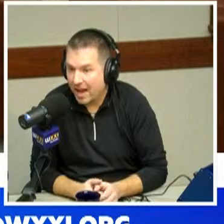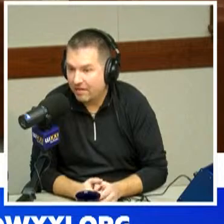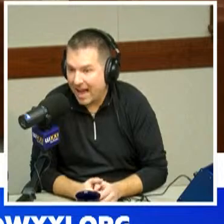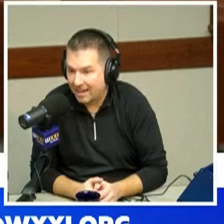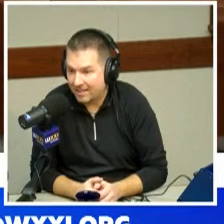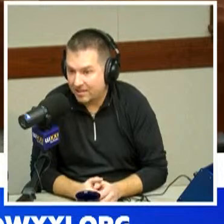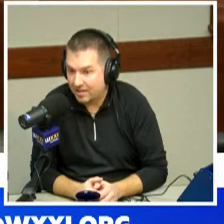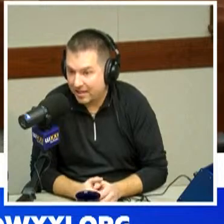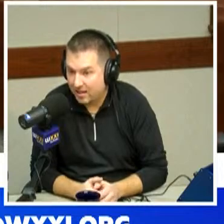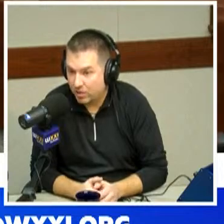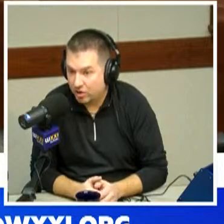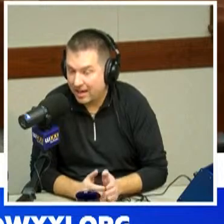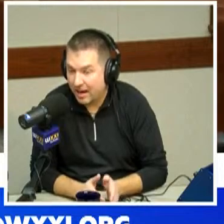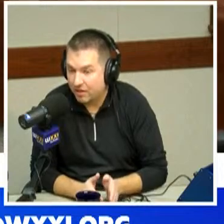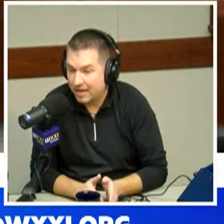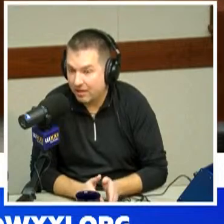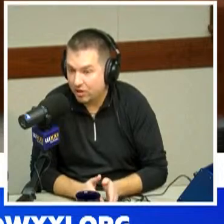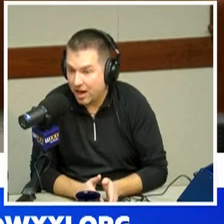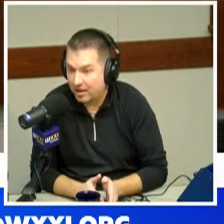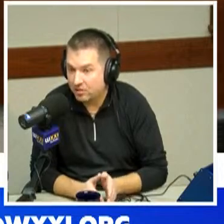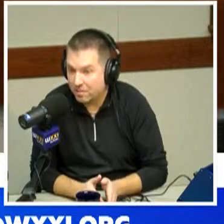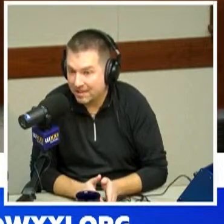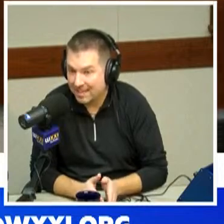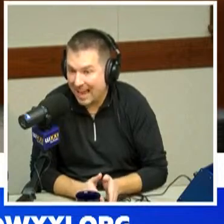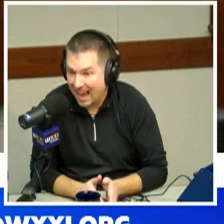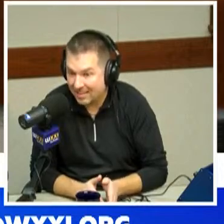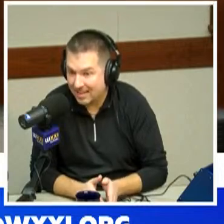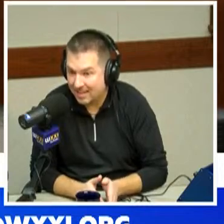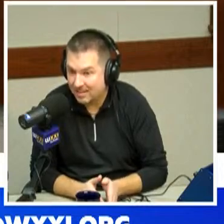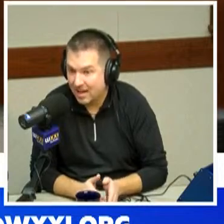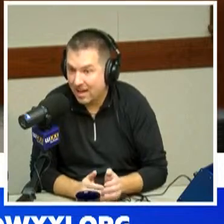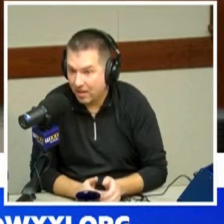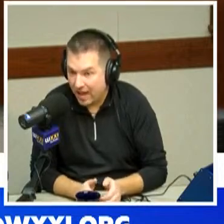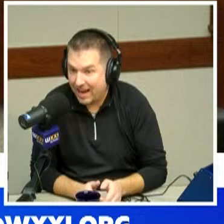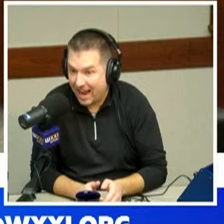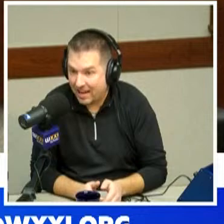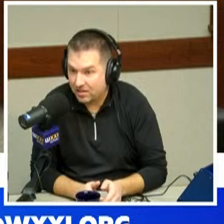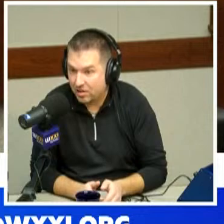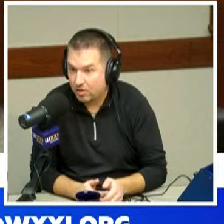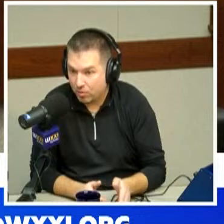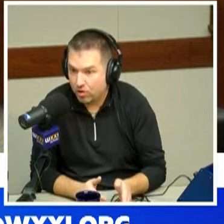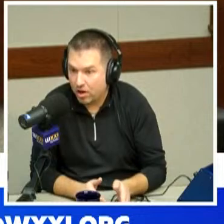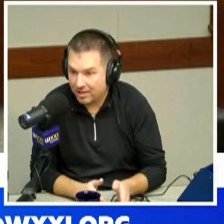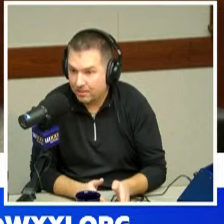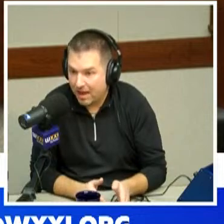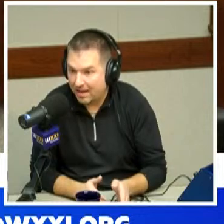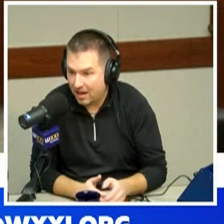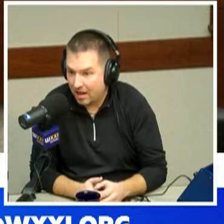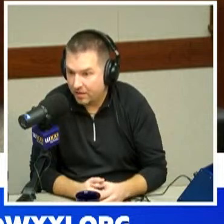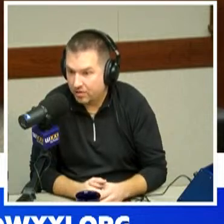have access to language and every day the child's missing access that has prolonged impact on their